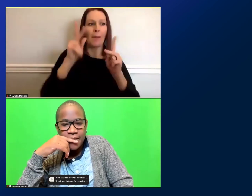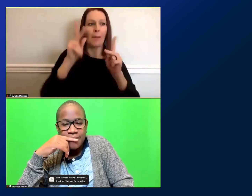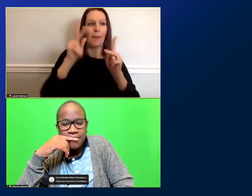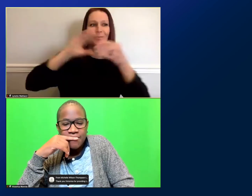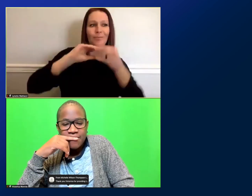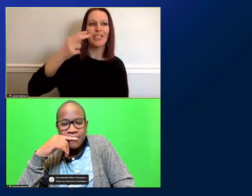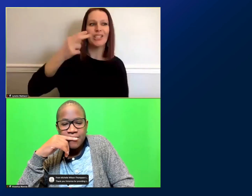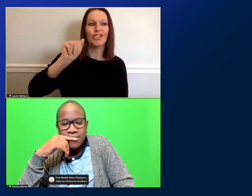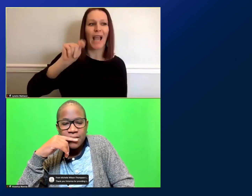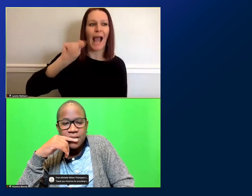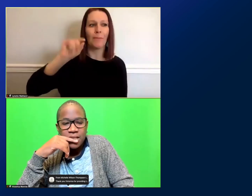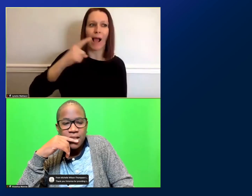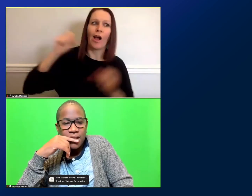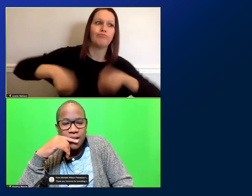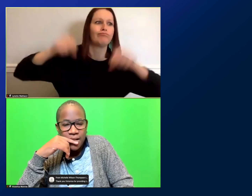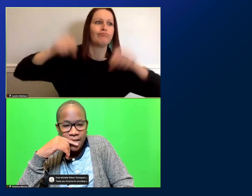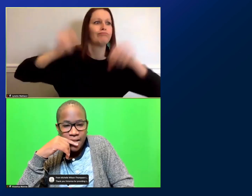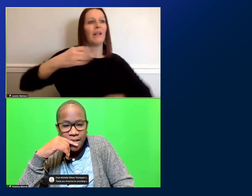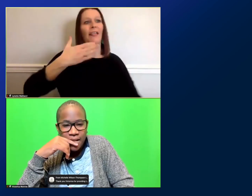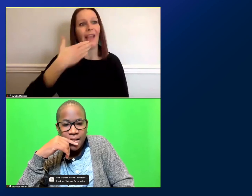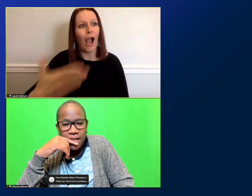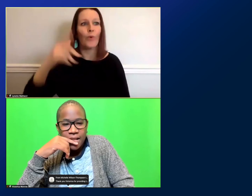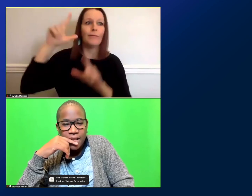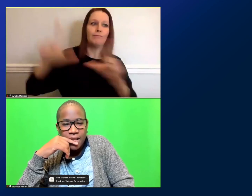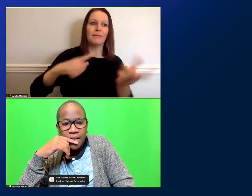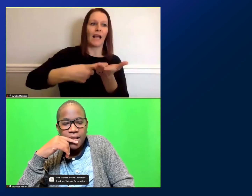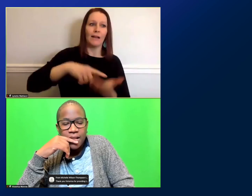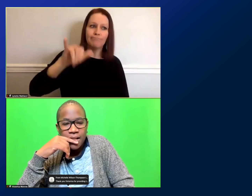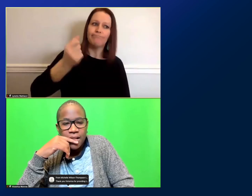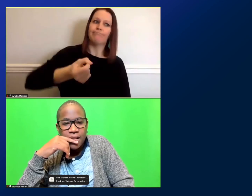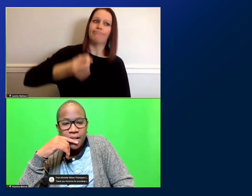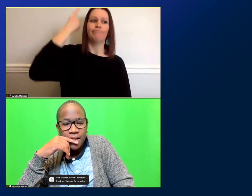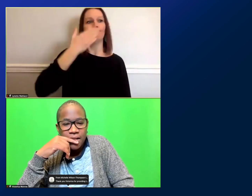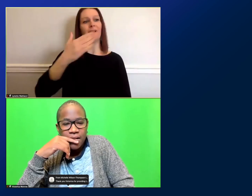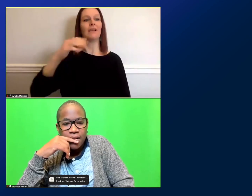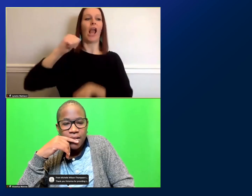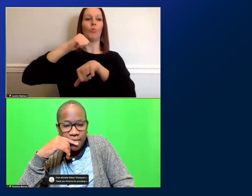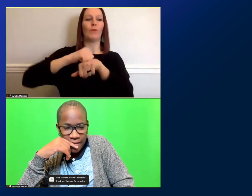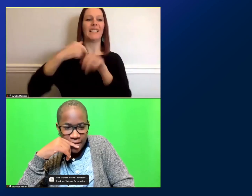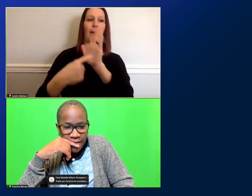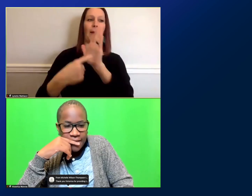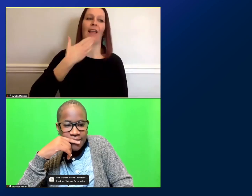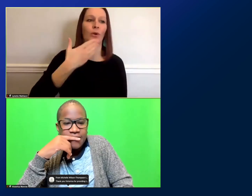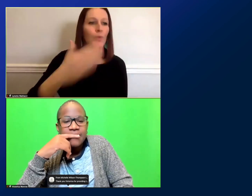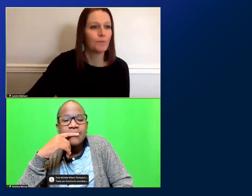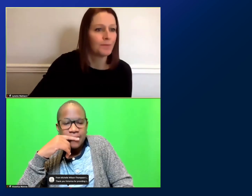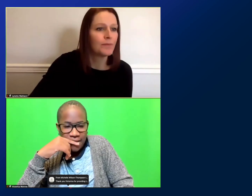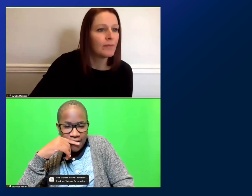and i'm looking at the chat box right now what's going crazy a lot of love being shown for this discussion they're saying you know thank you this is helping me understand how